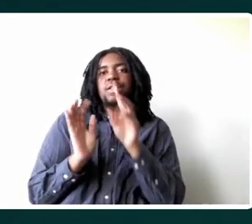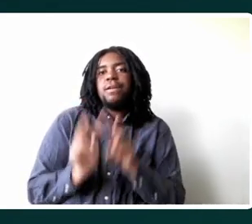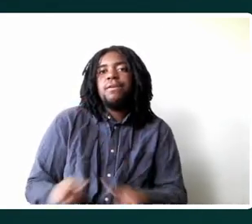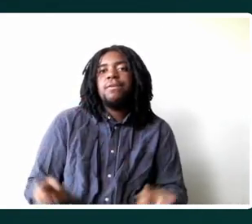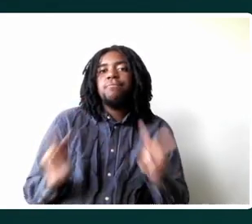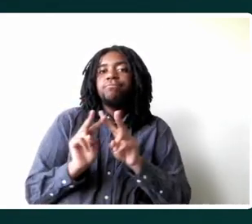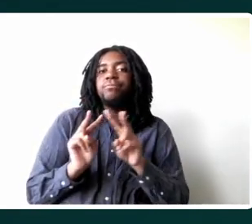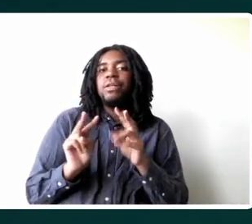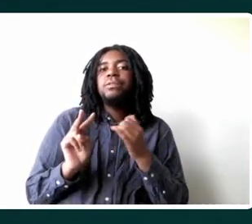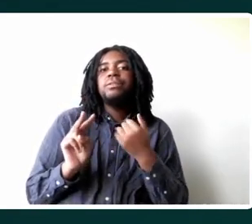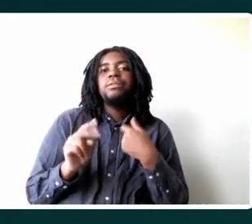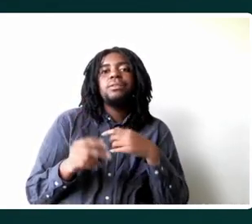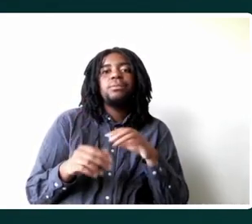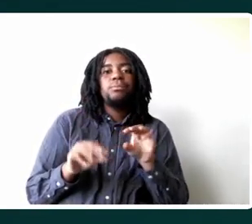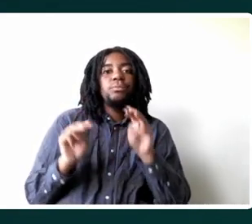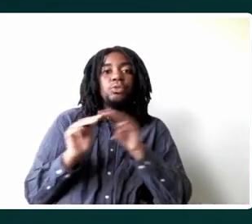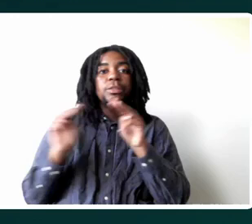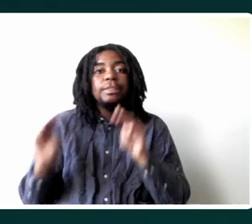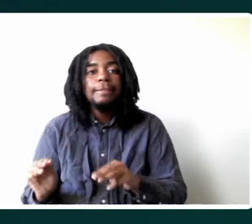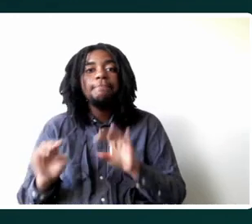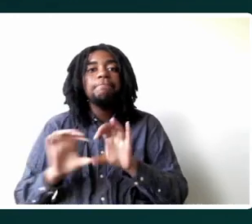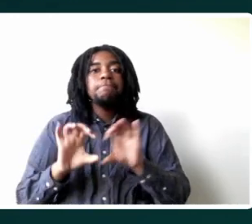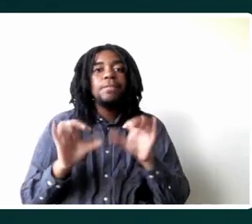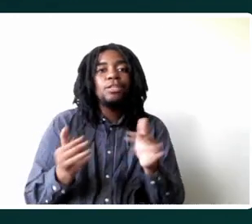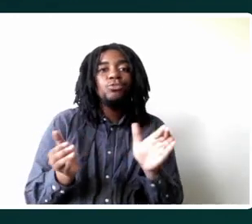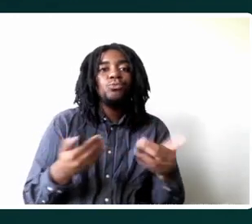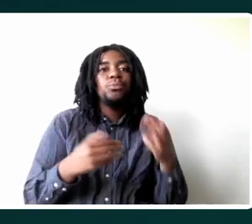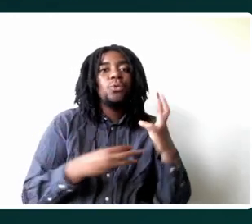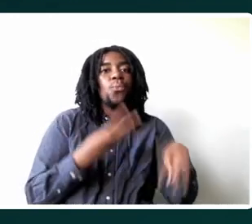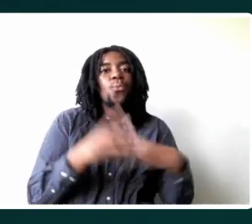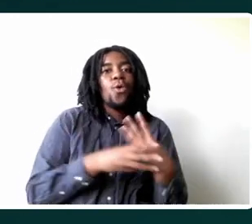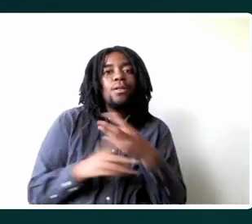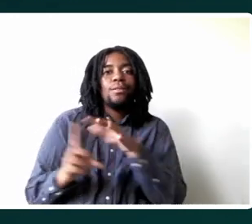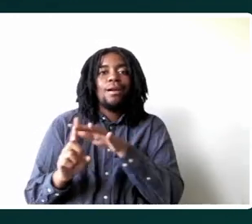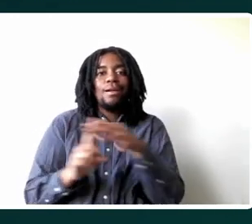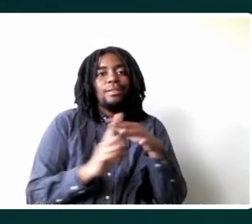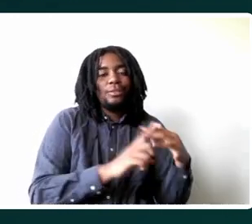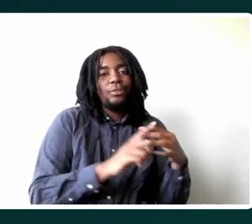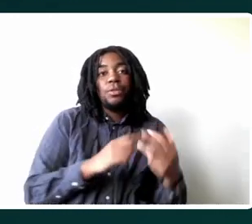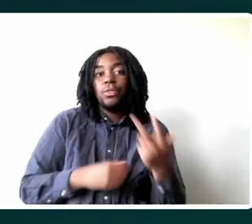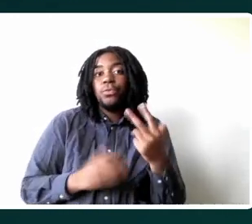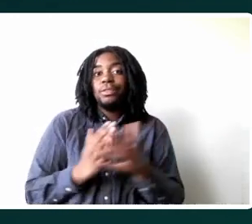classroom context, and out in the world. And those three skills are research, collaboration, and